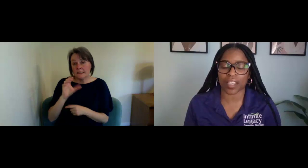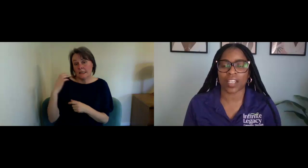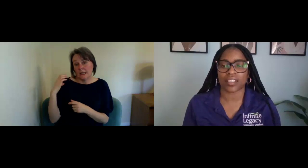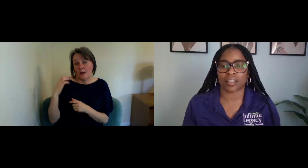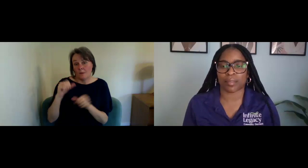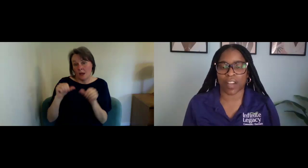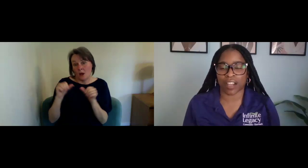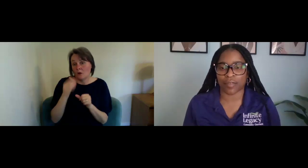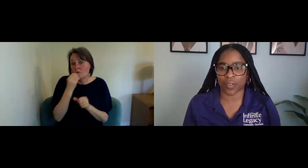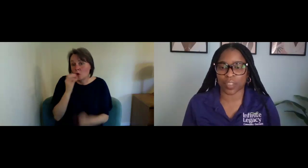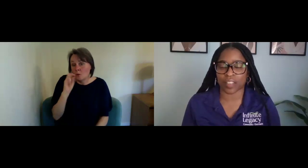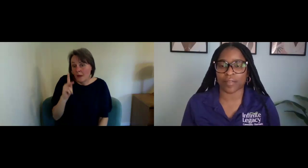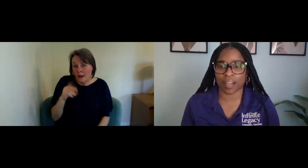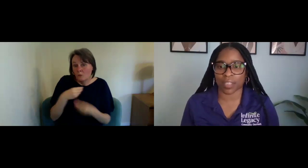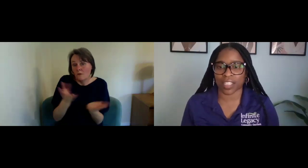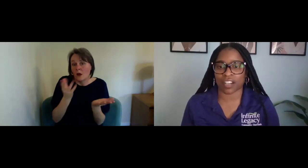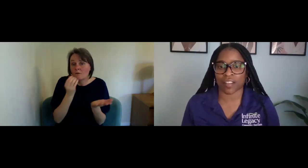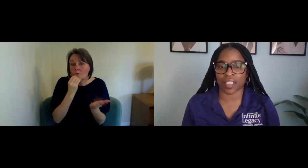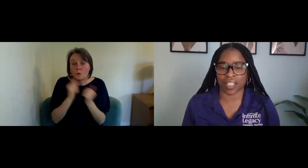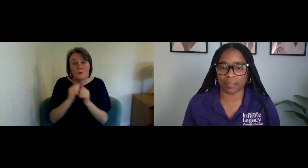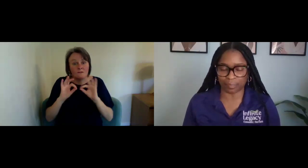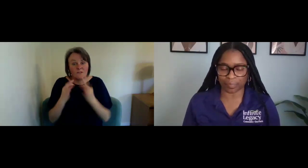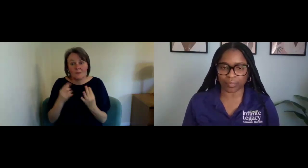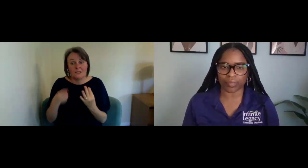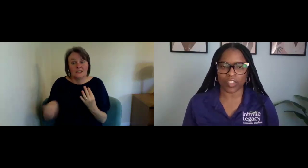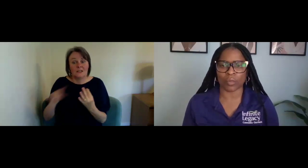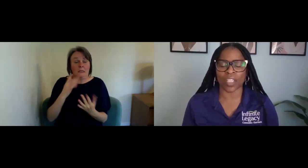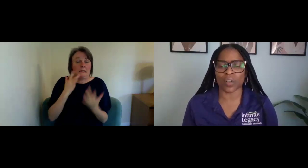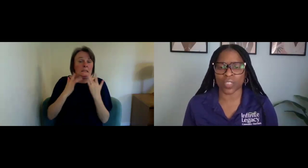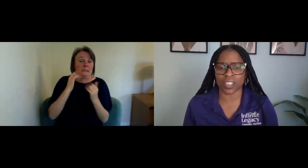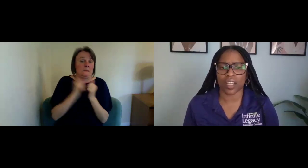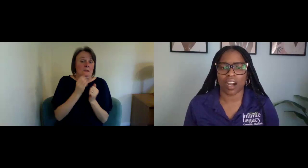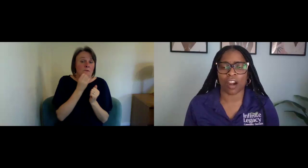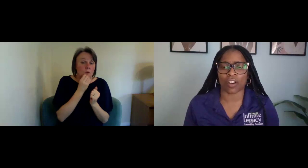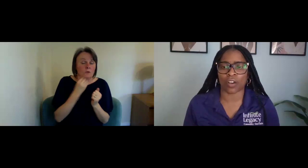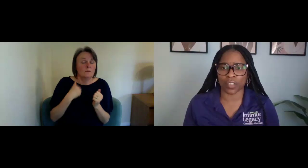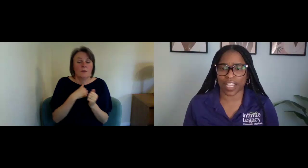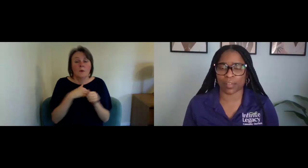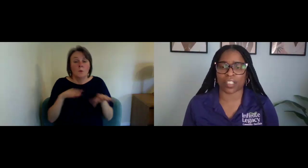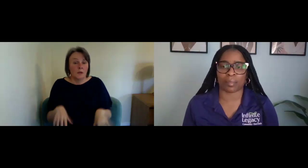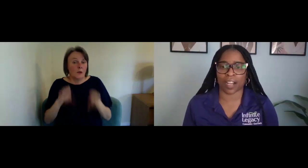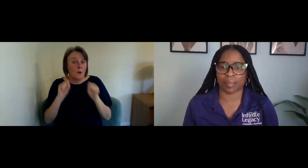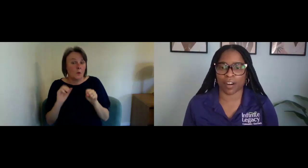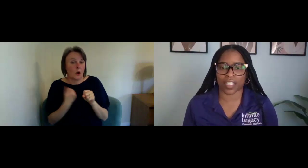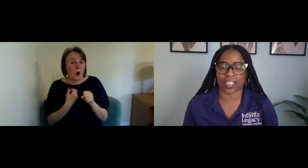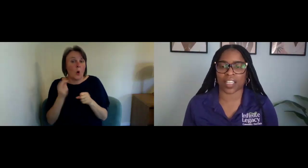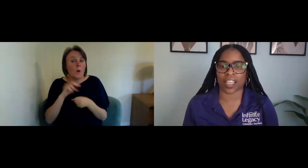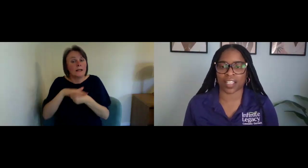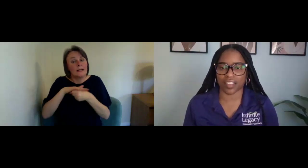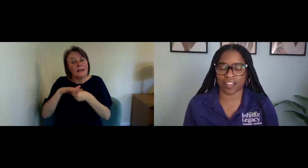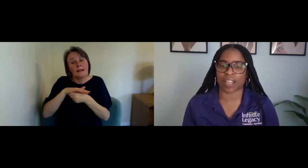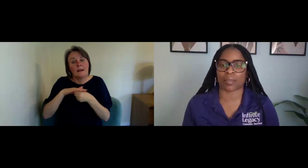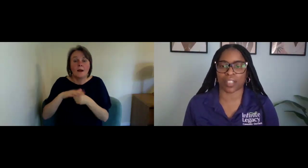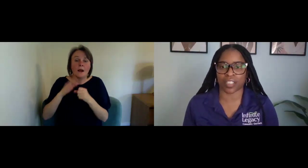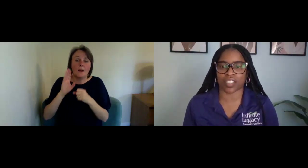Bank to provide food to families that are in need. We host our own neighborhood block parties in their neighborhoods